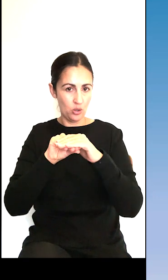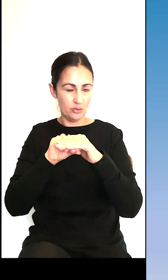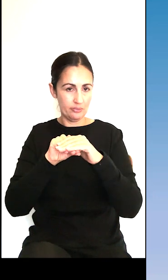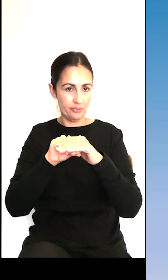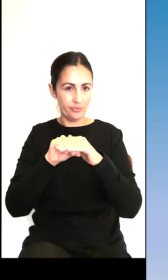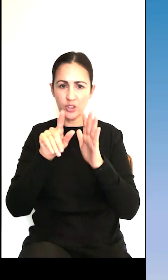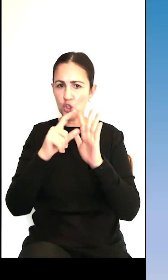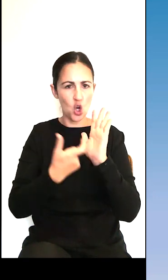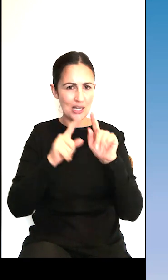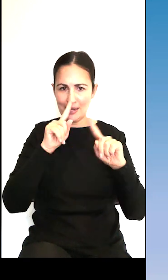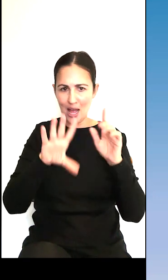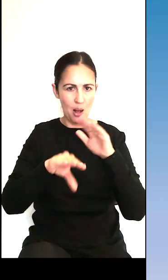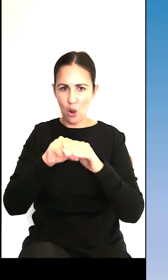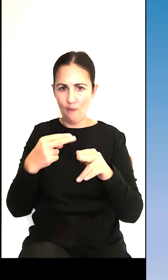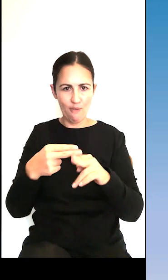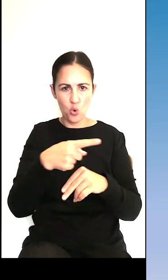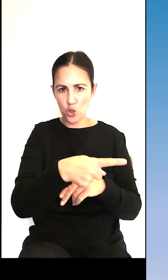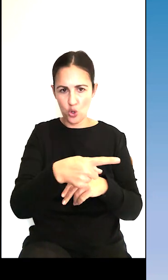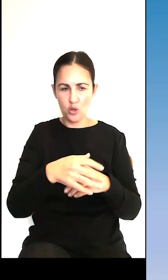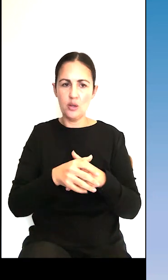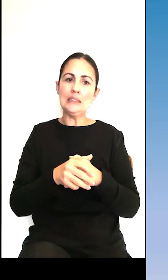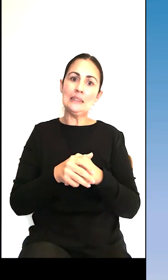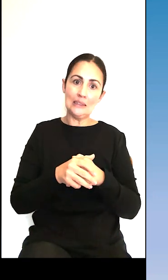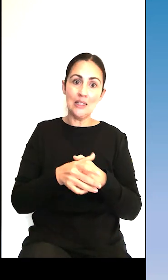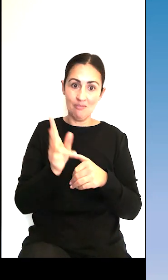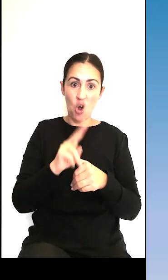Record system. But I can say that this is a question we get asked a lot,